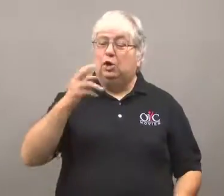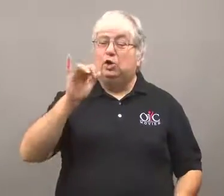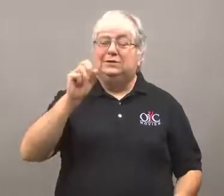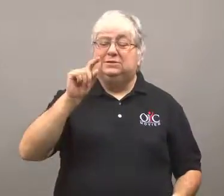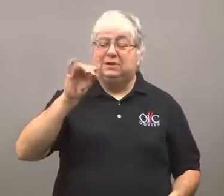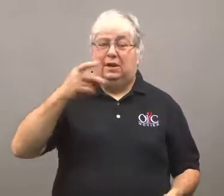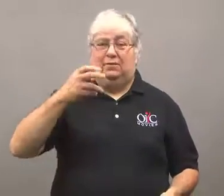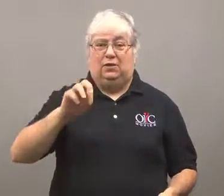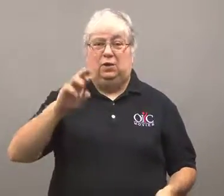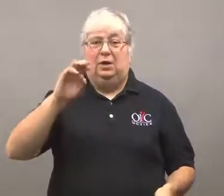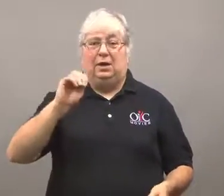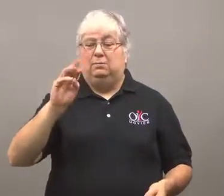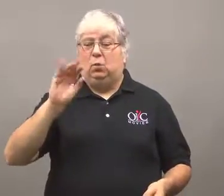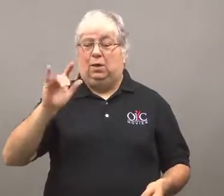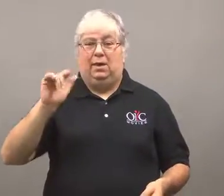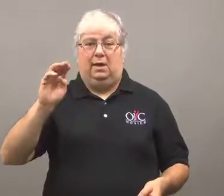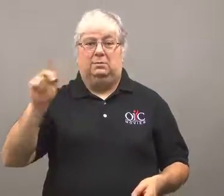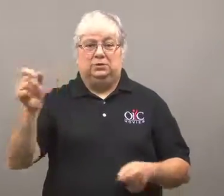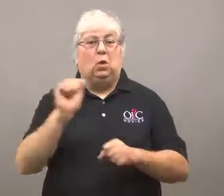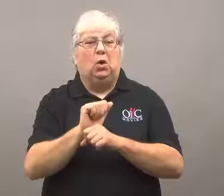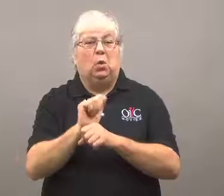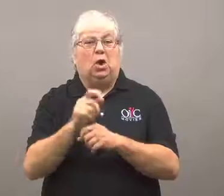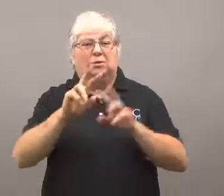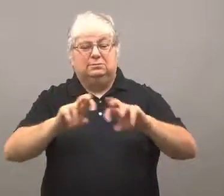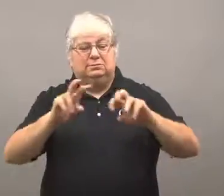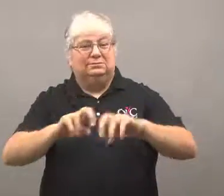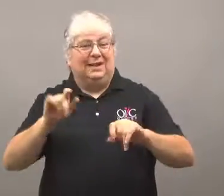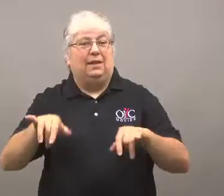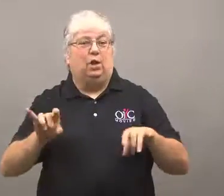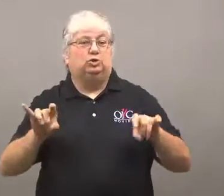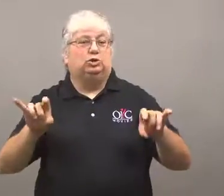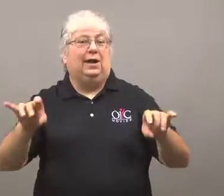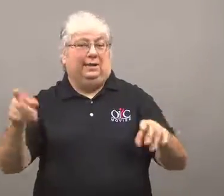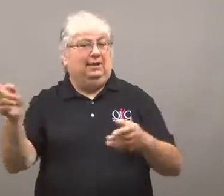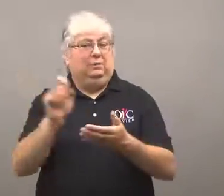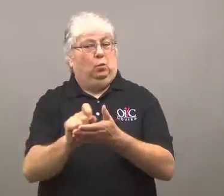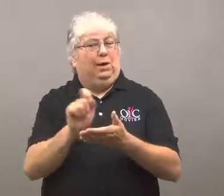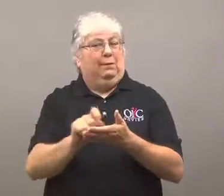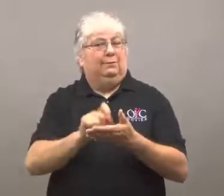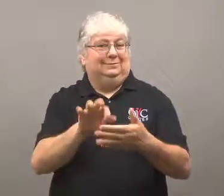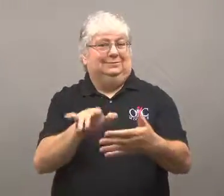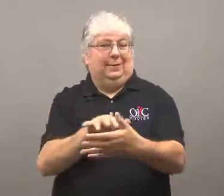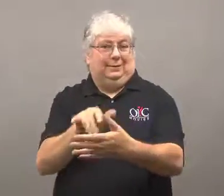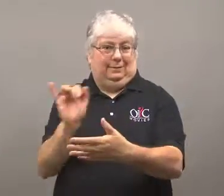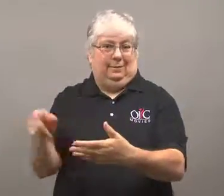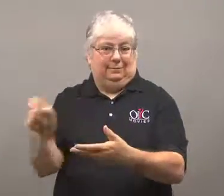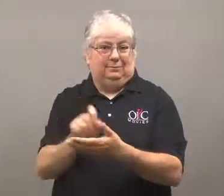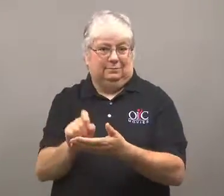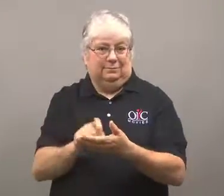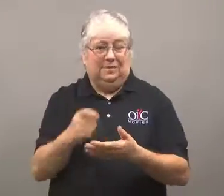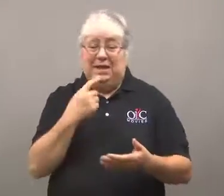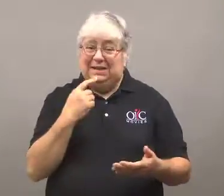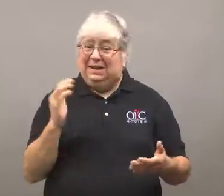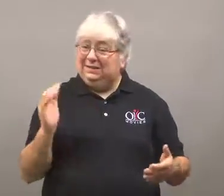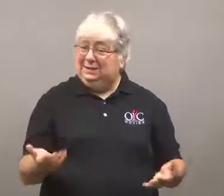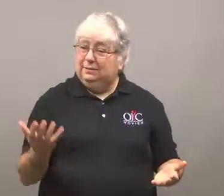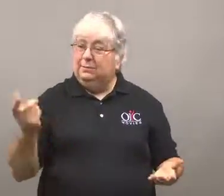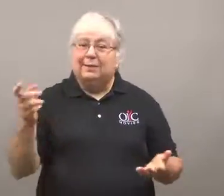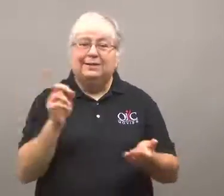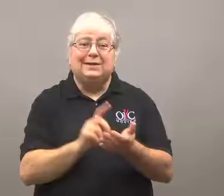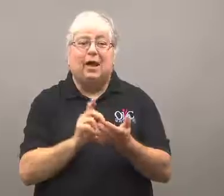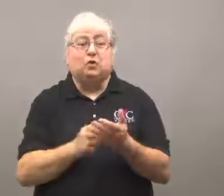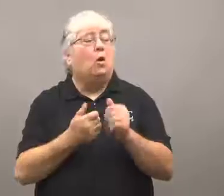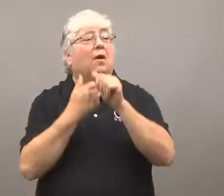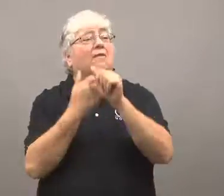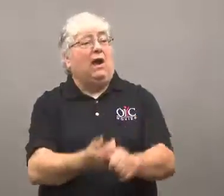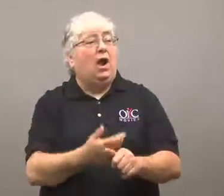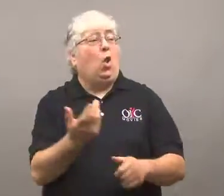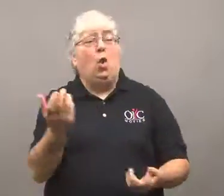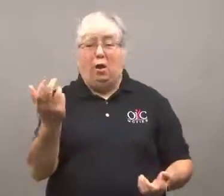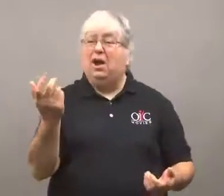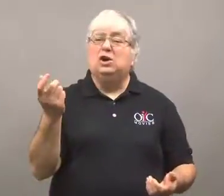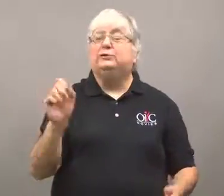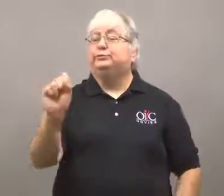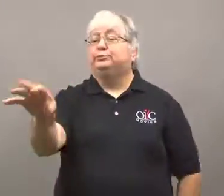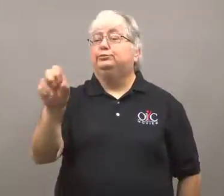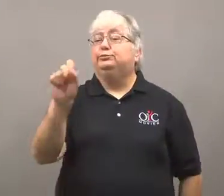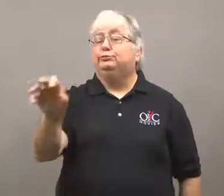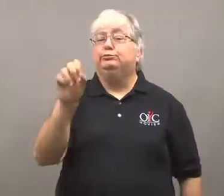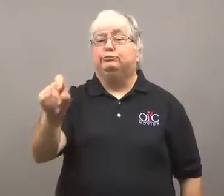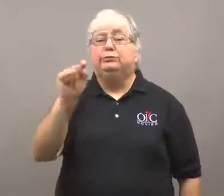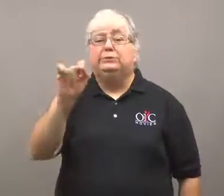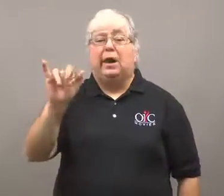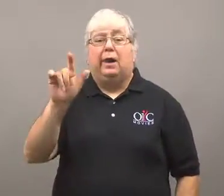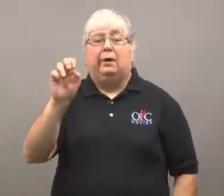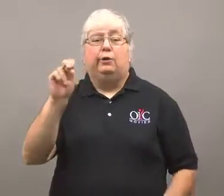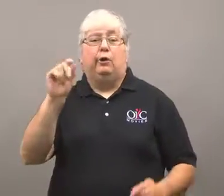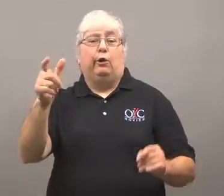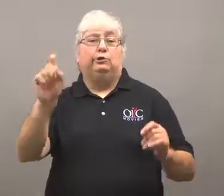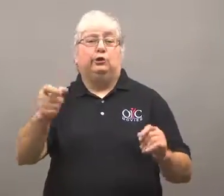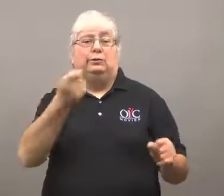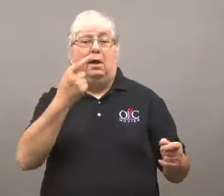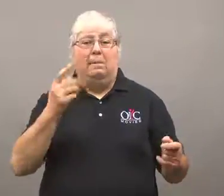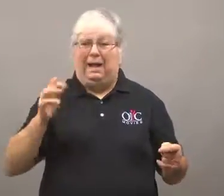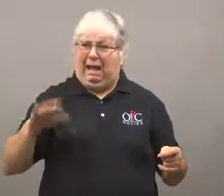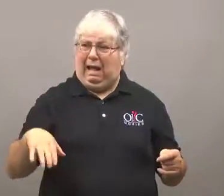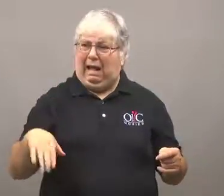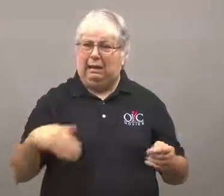Christopher M. Williams of Australia does research and wrote the article about this study.